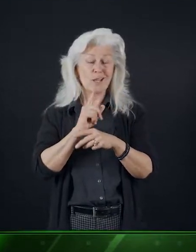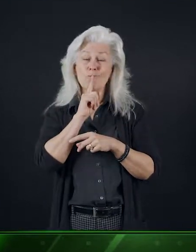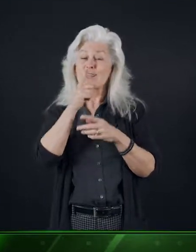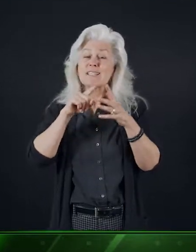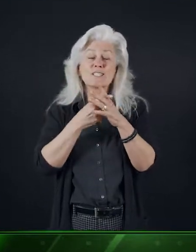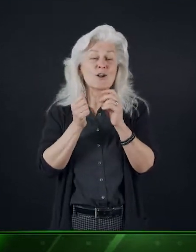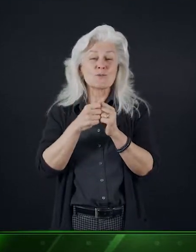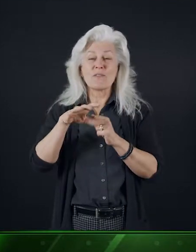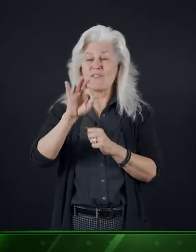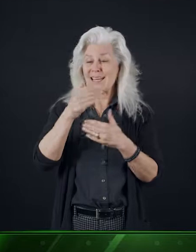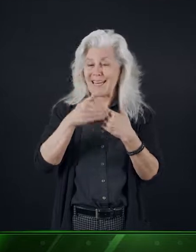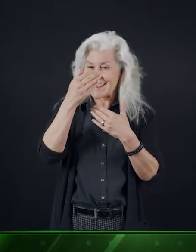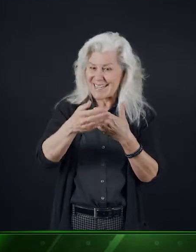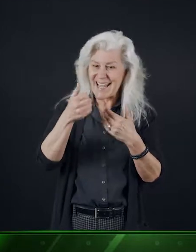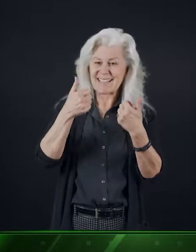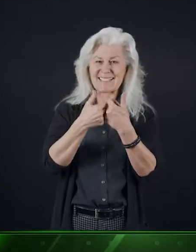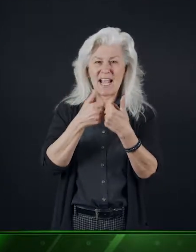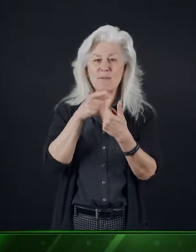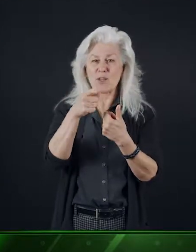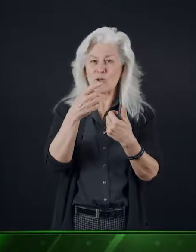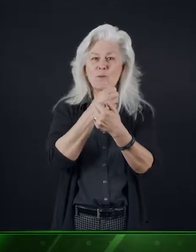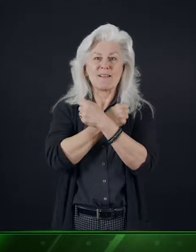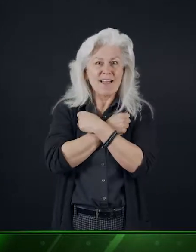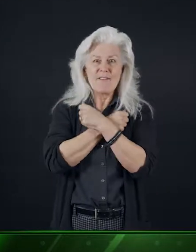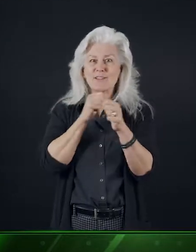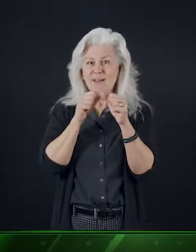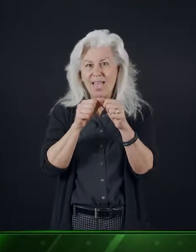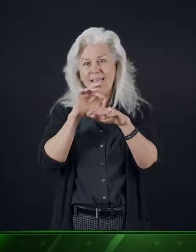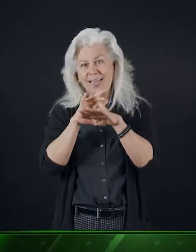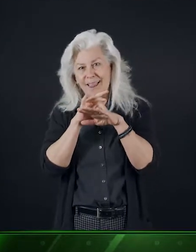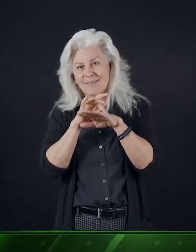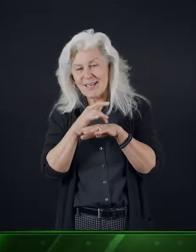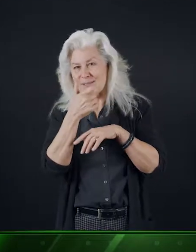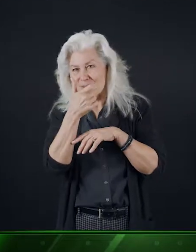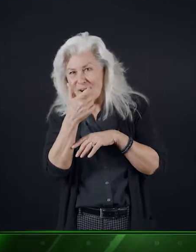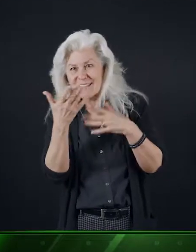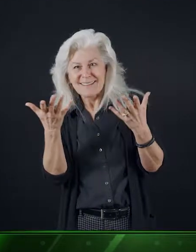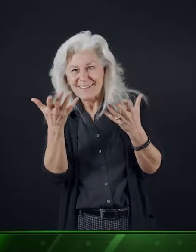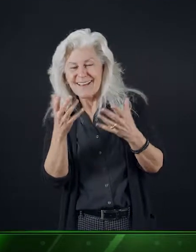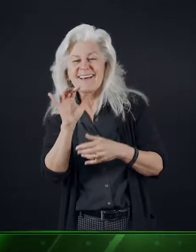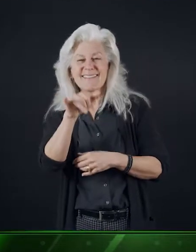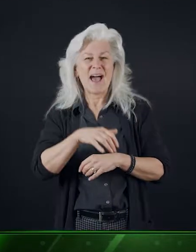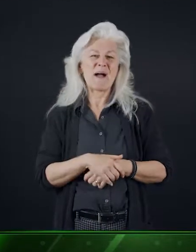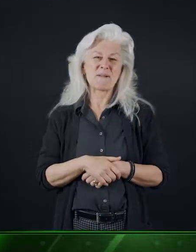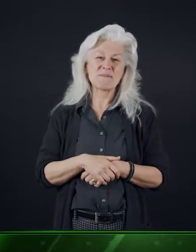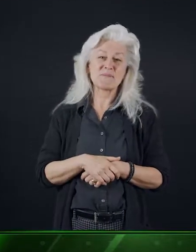and can't stop playing, watching or talking about. But up to this point, finding the game